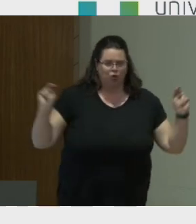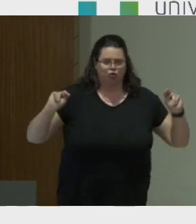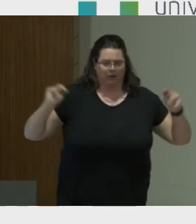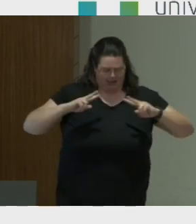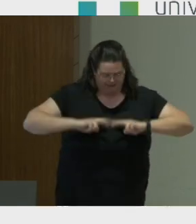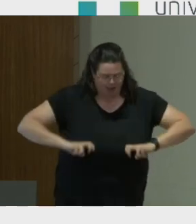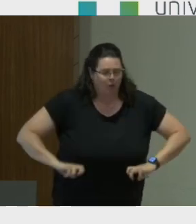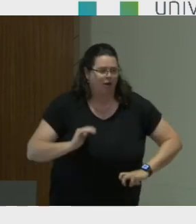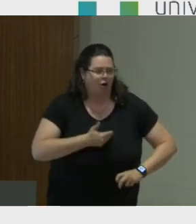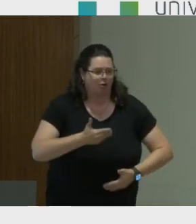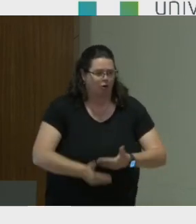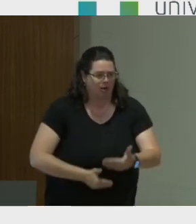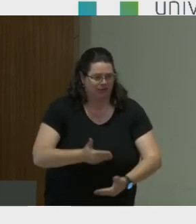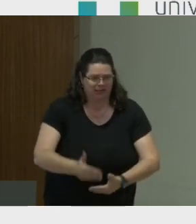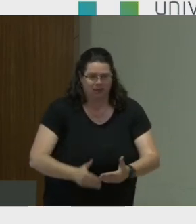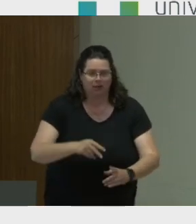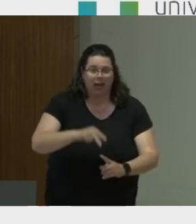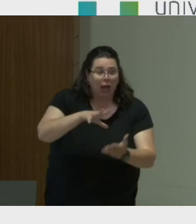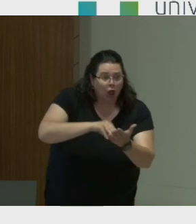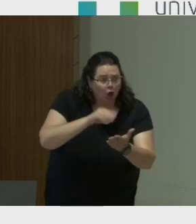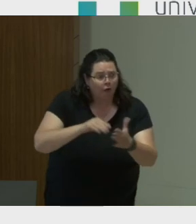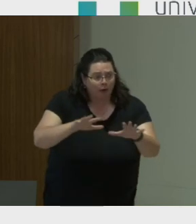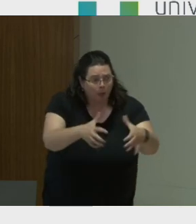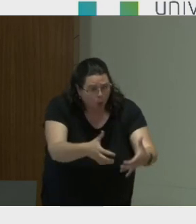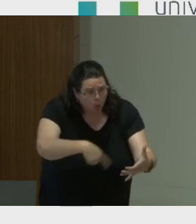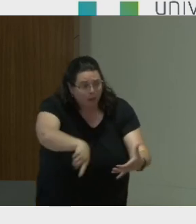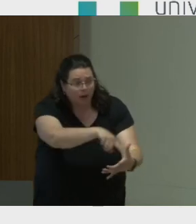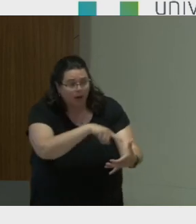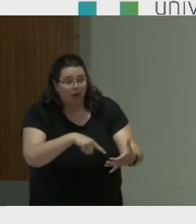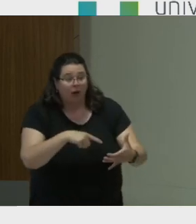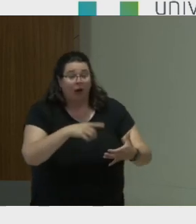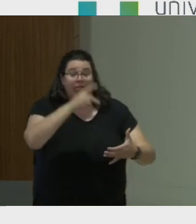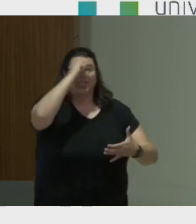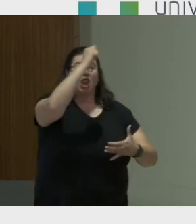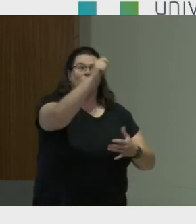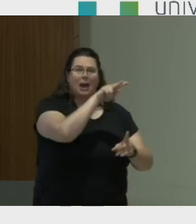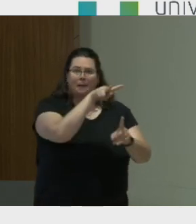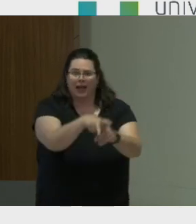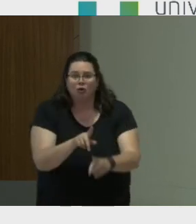or from a group session to a real world situation is feasible.